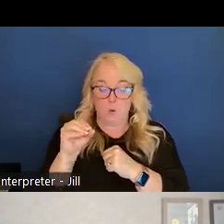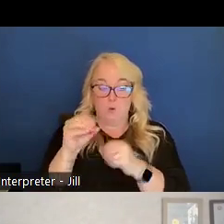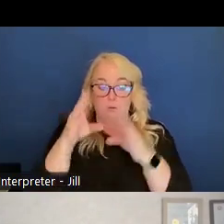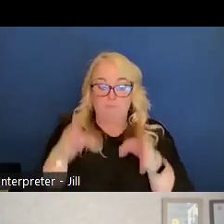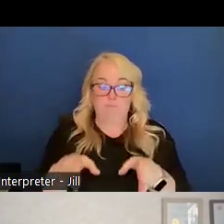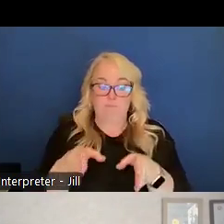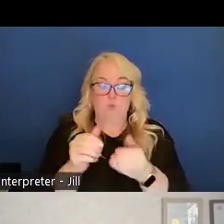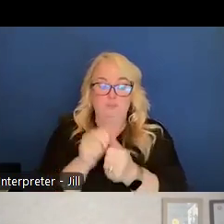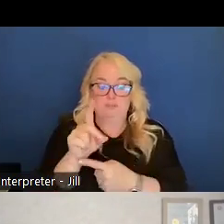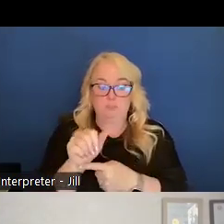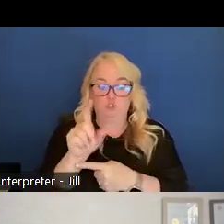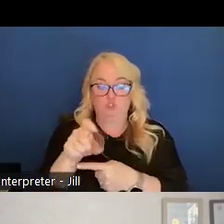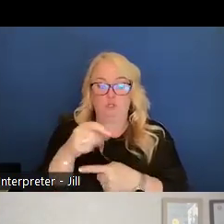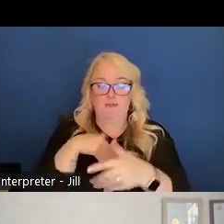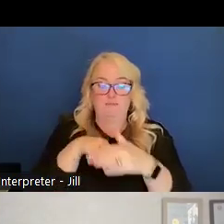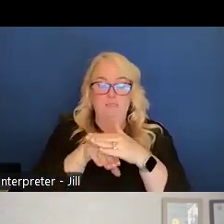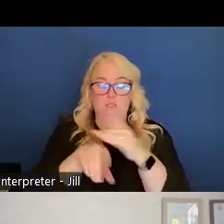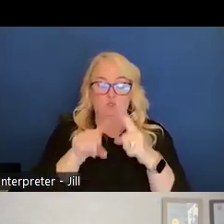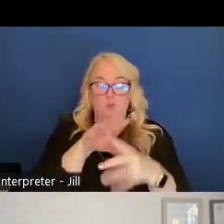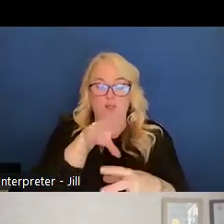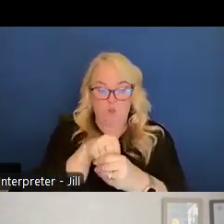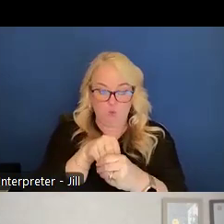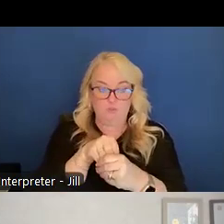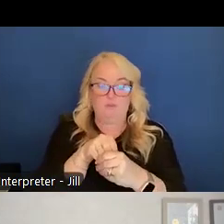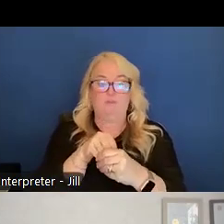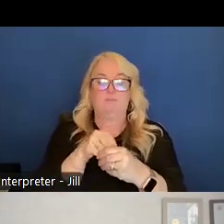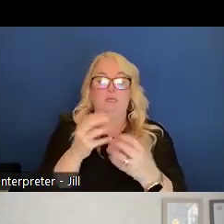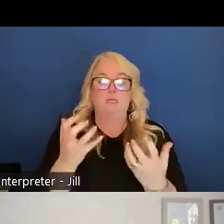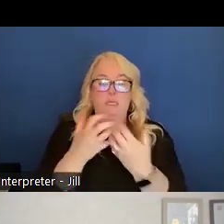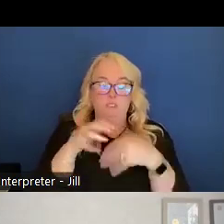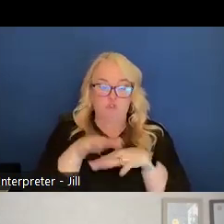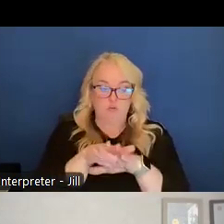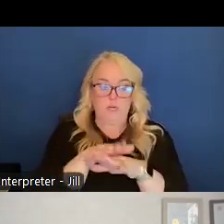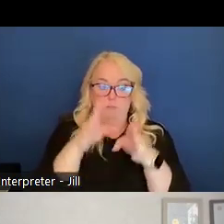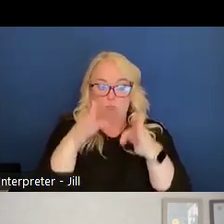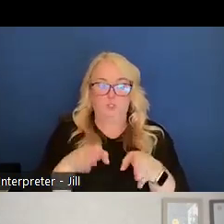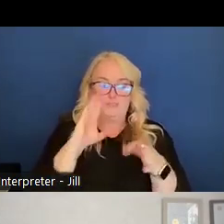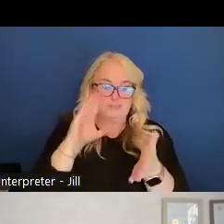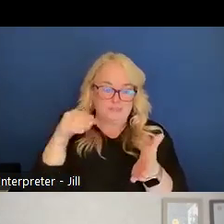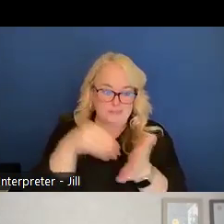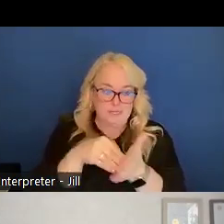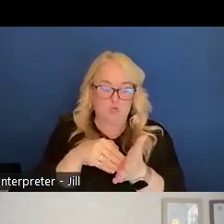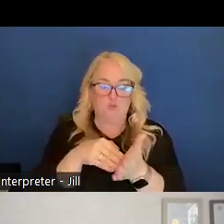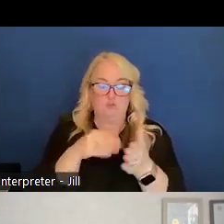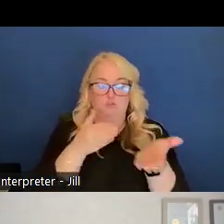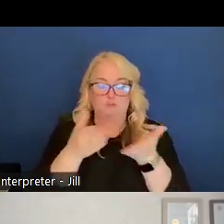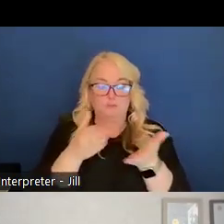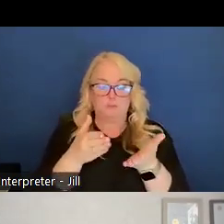to inclusive, integrated, and person-centered services and support tailored to their individual needs to live